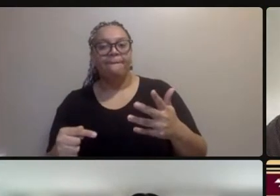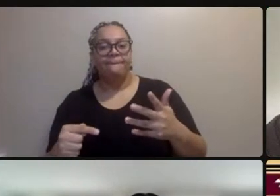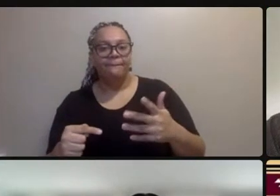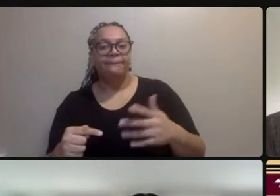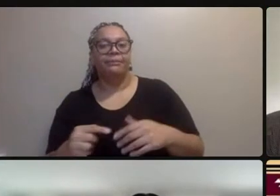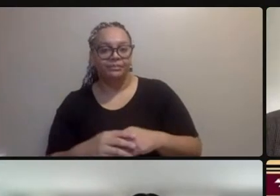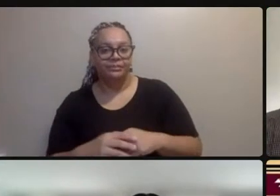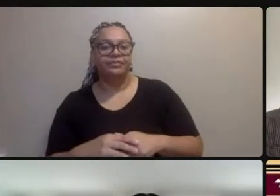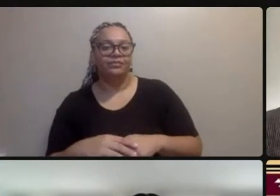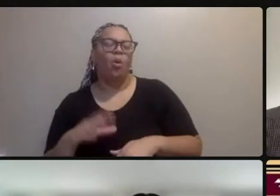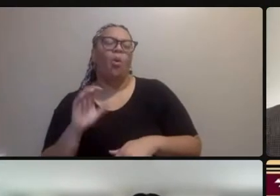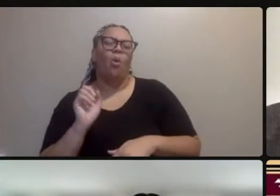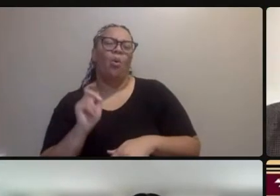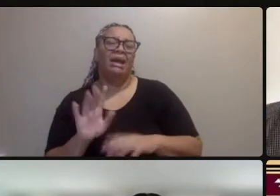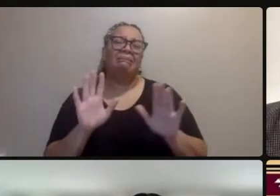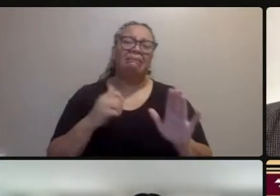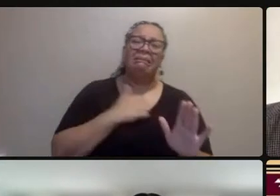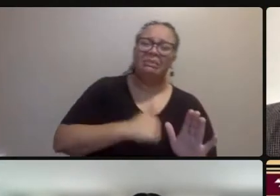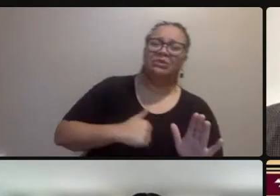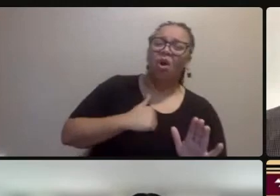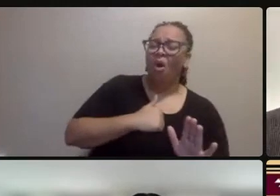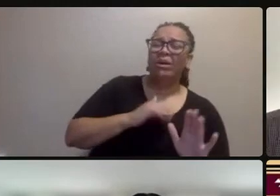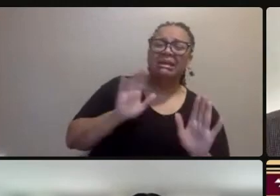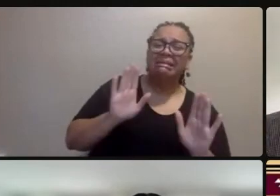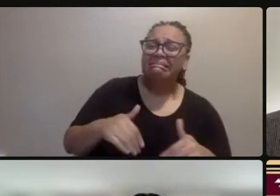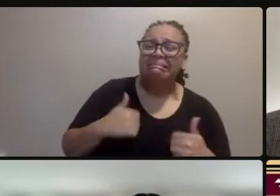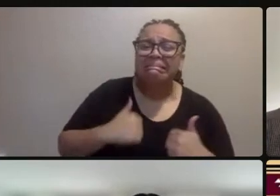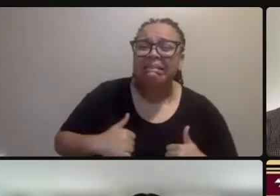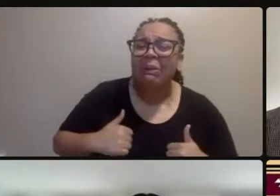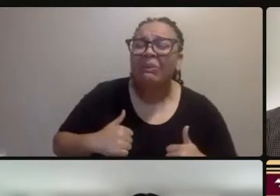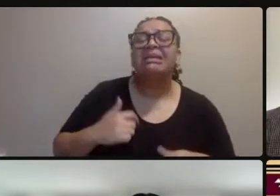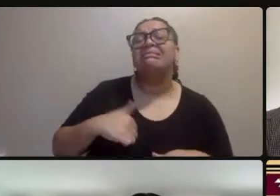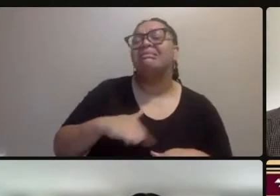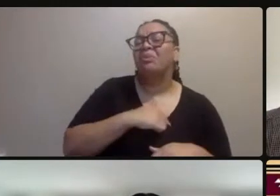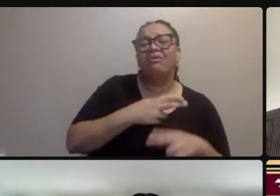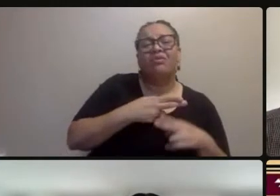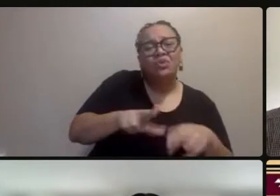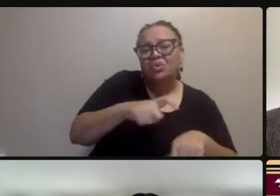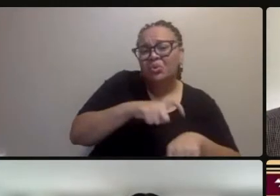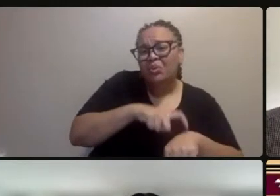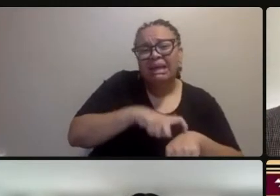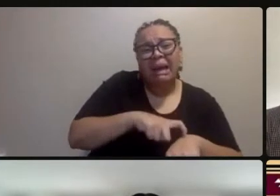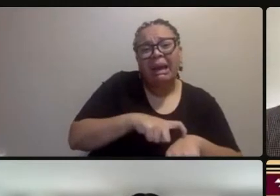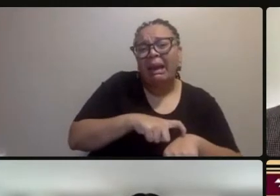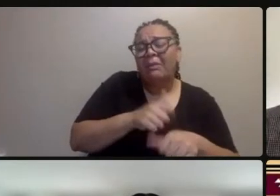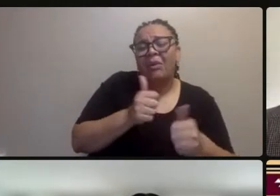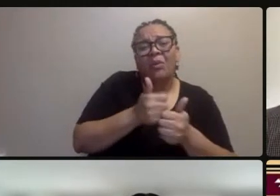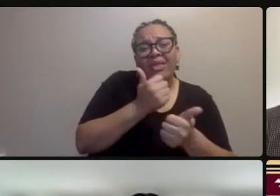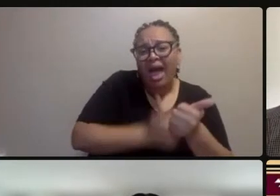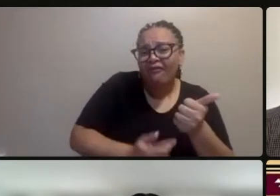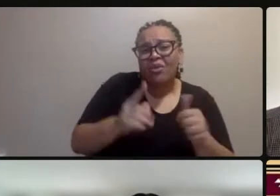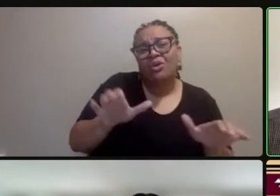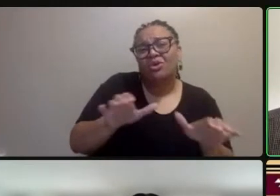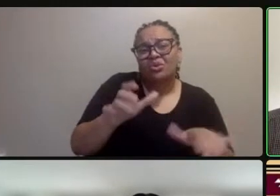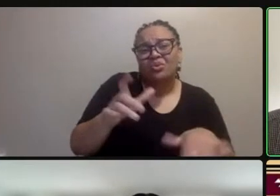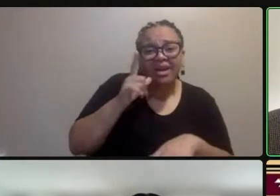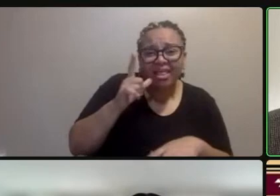THE COMPLAINTS BY POINTS.